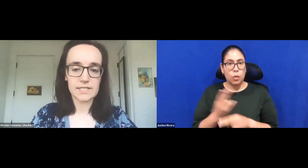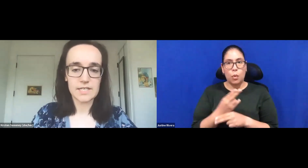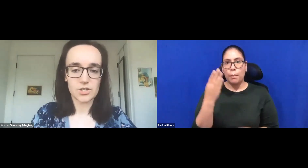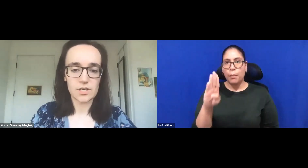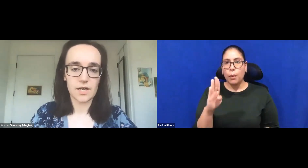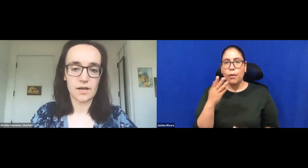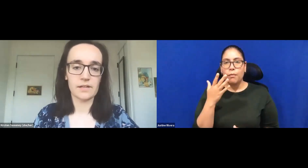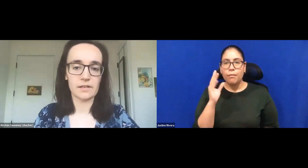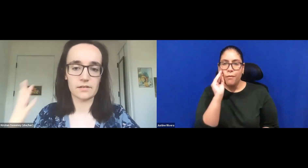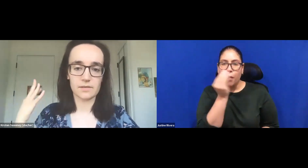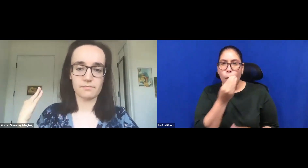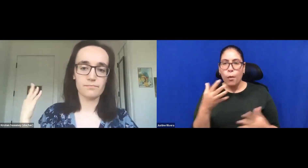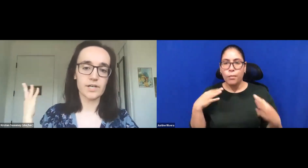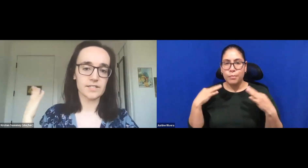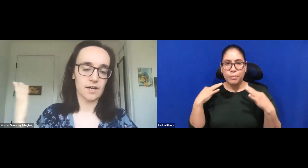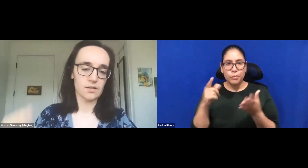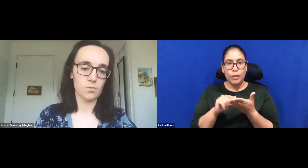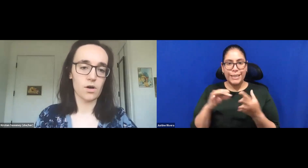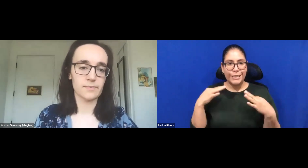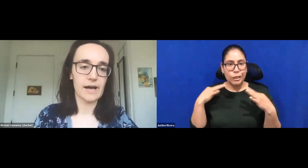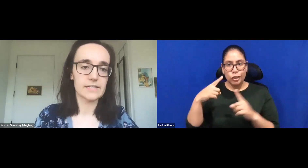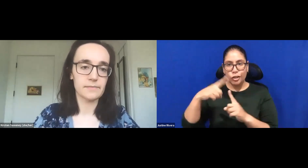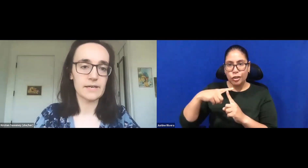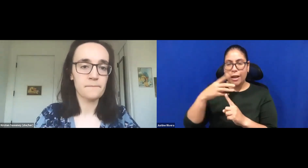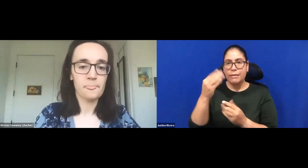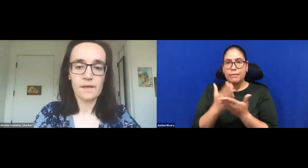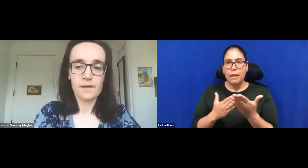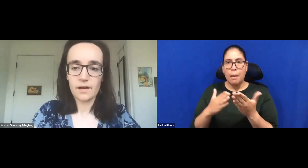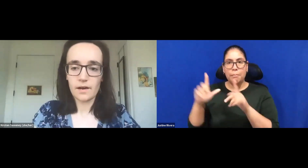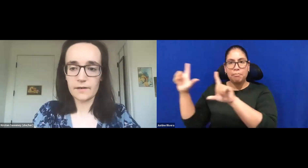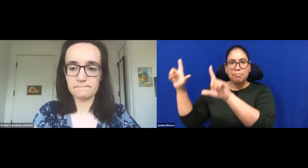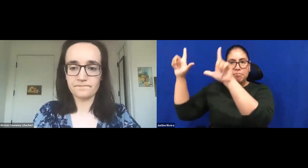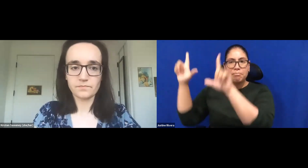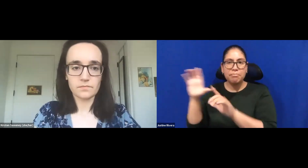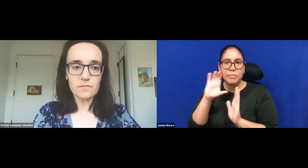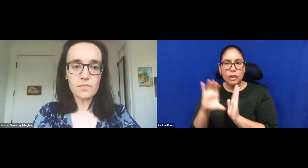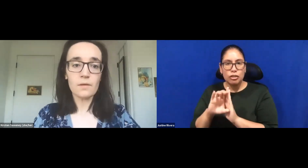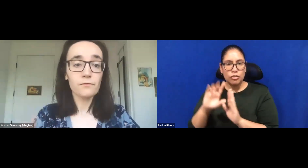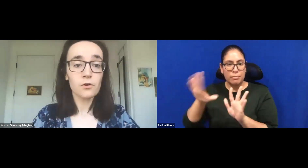t-shirt, and there's some prints on the walls behind me. Before